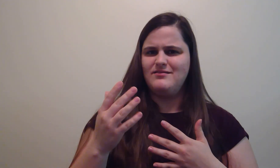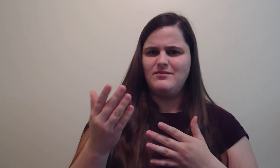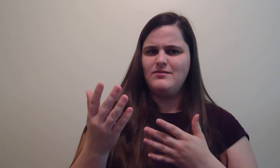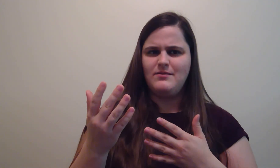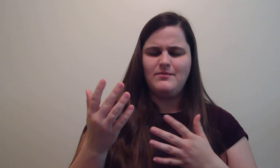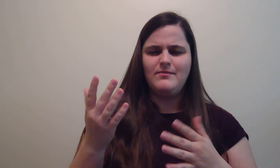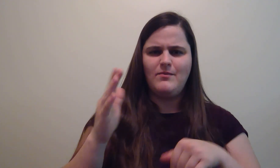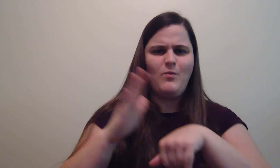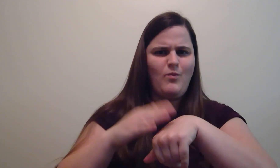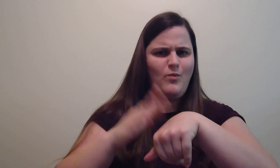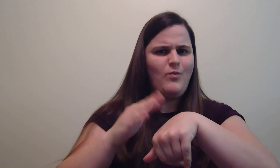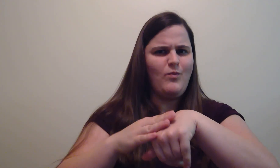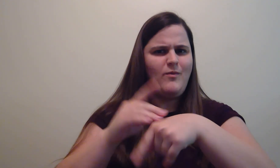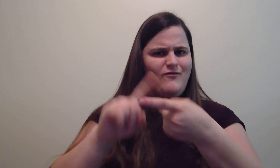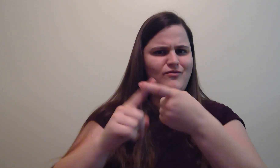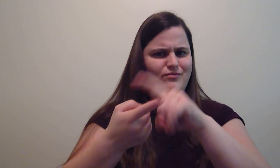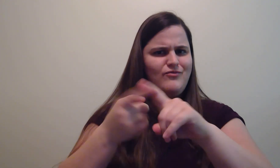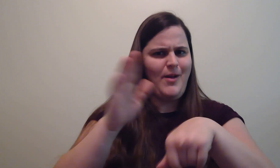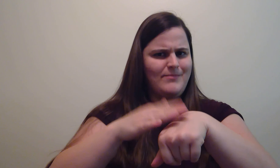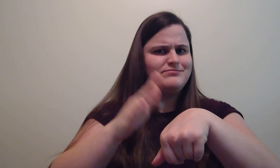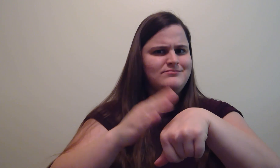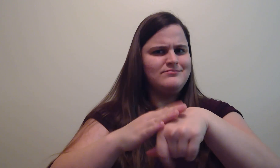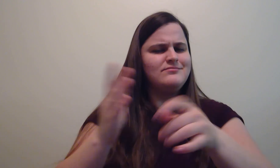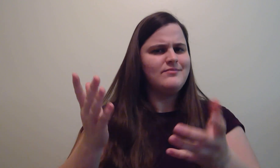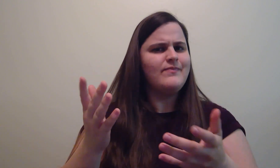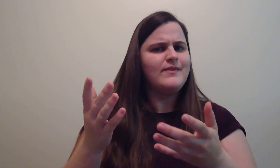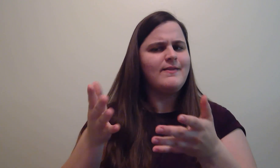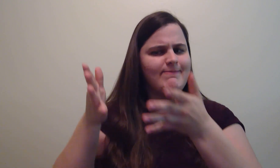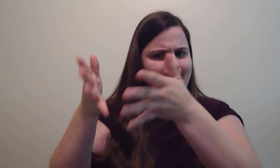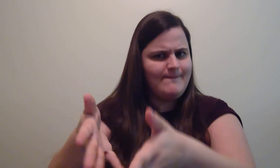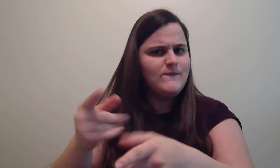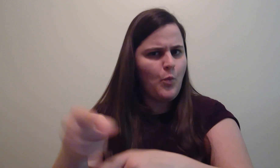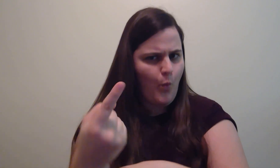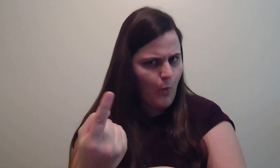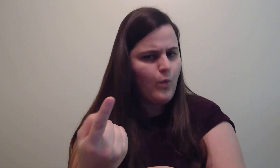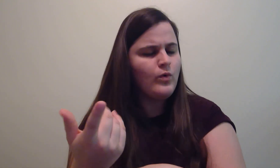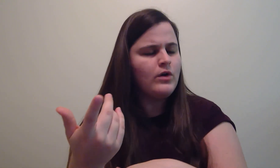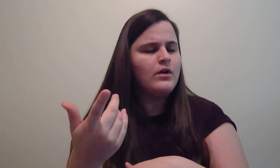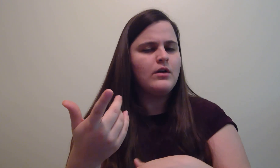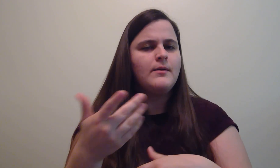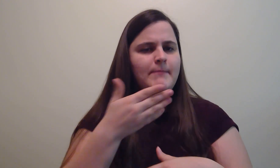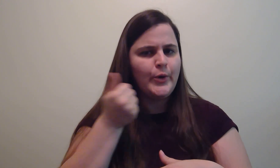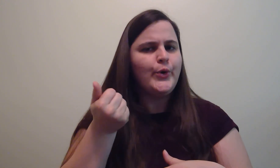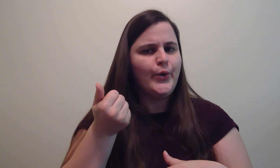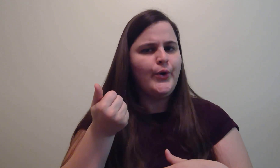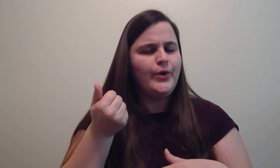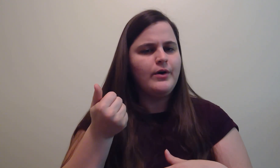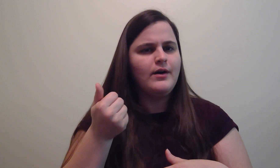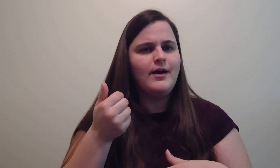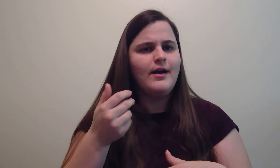but I stopped myself in the nick of time. What was I thinking? That Juli wouldn't take a little friendly concern and completely misinterpret it? Well now, buddy, beware! Better to just leave well enough alone. After all,